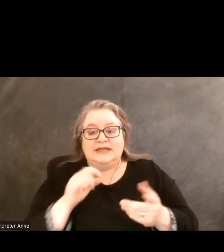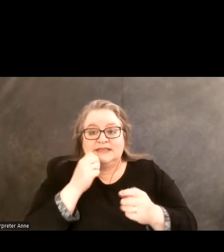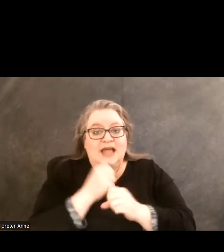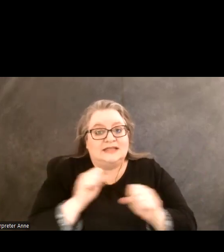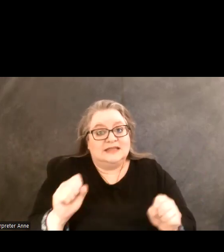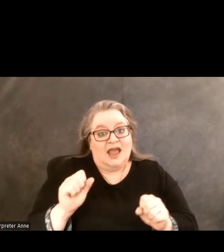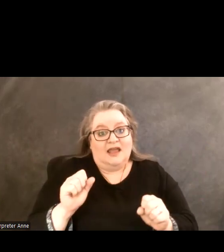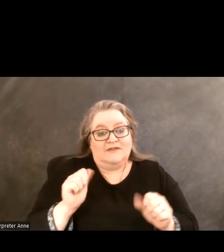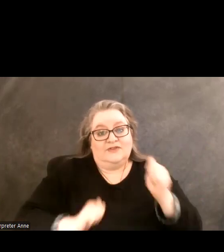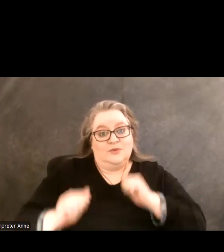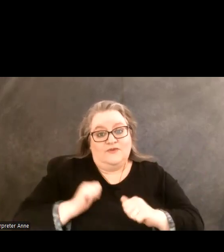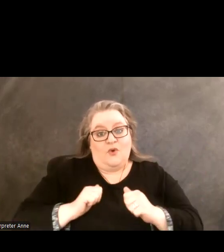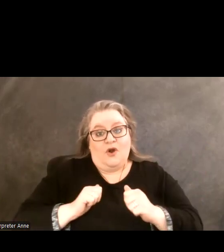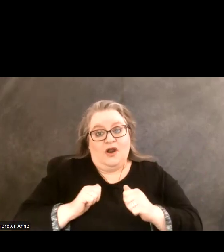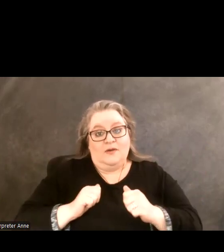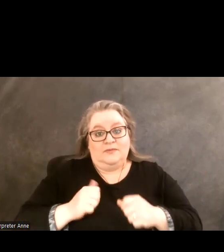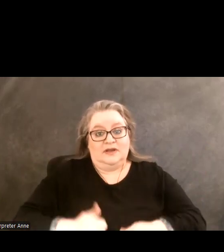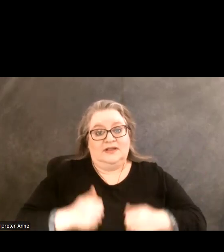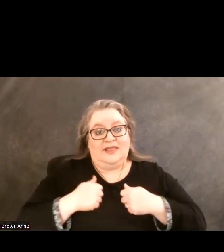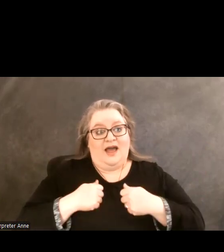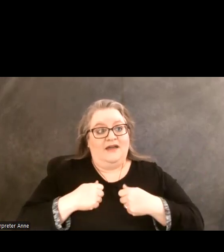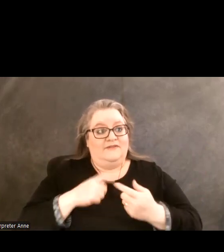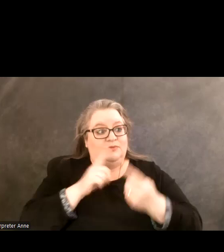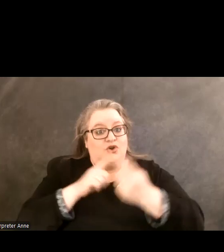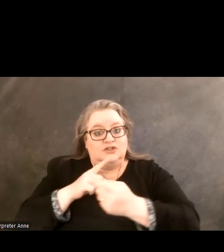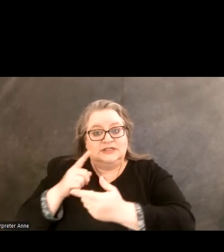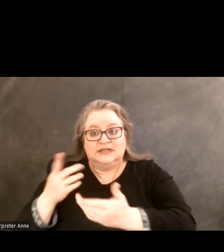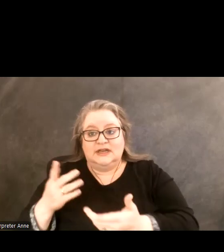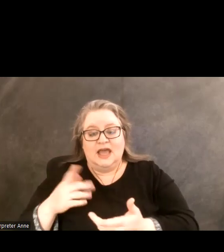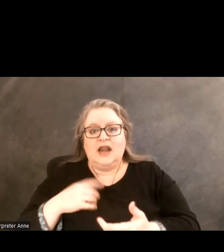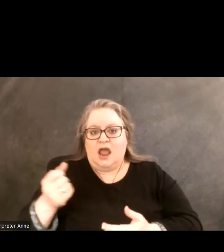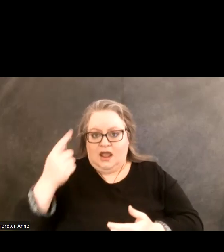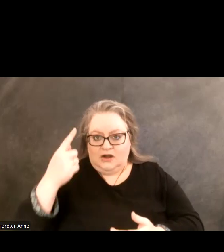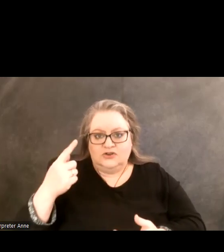in-person, and I do understand where we are at with the various